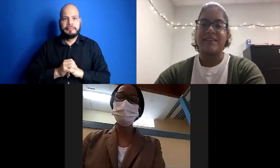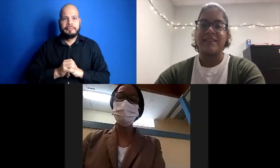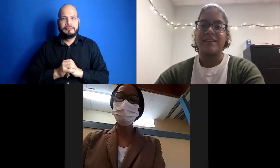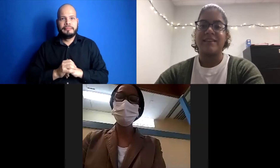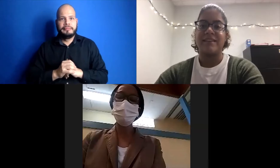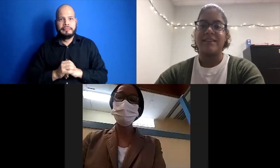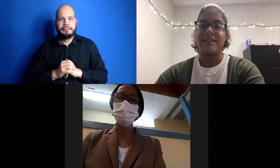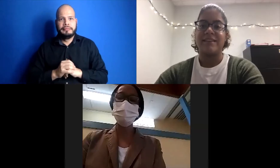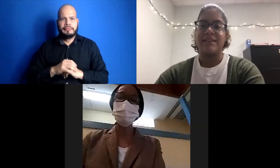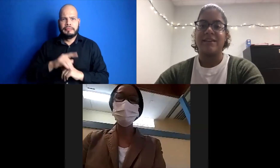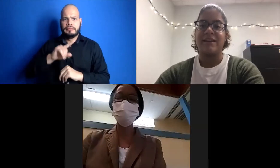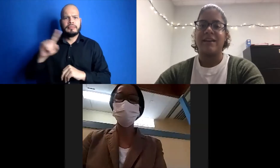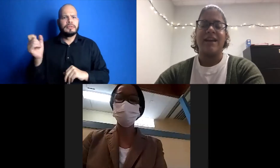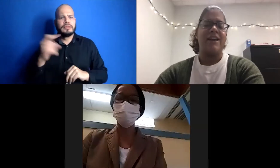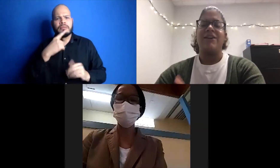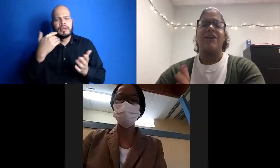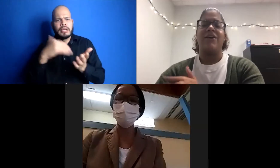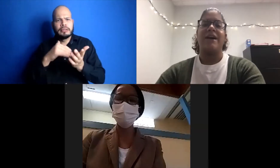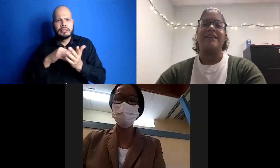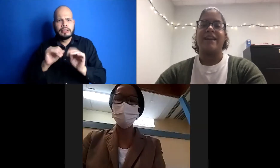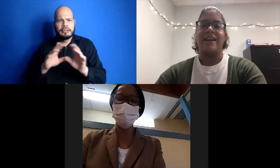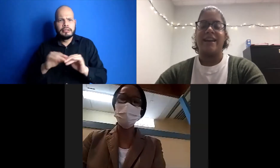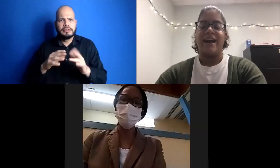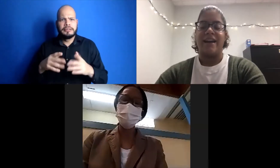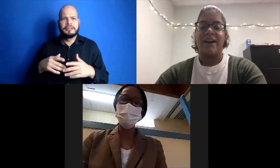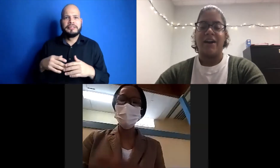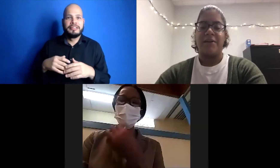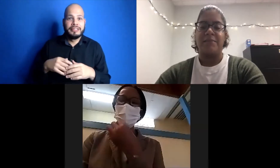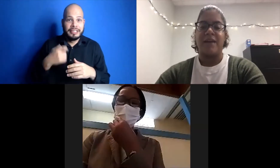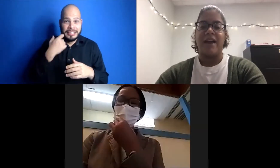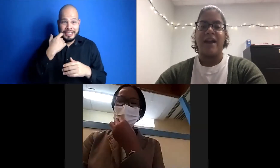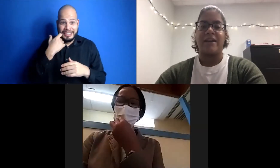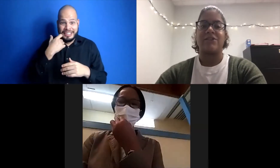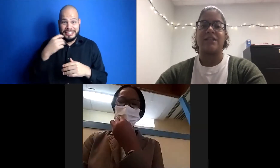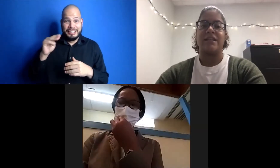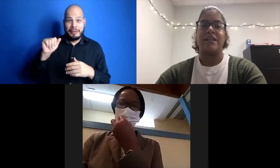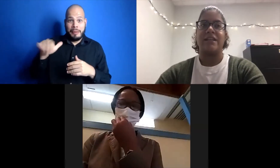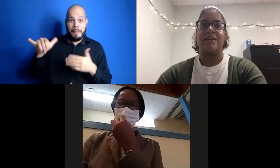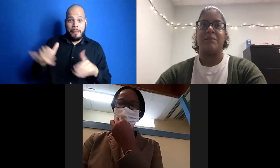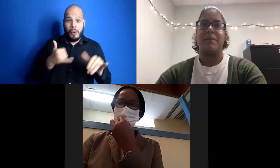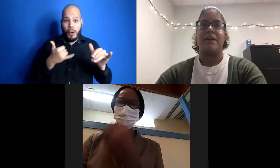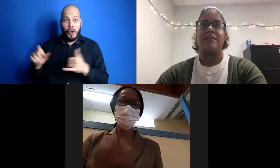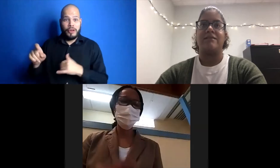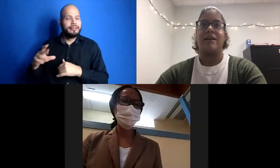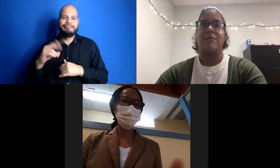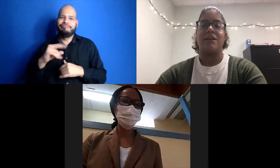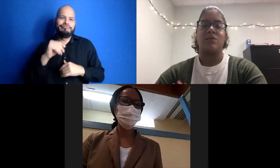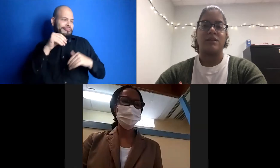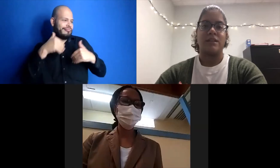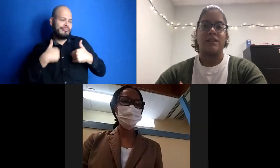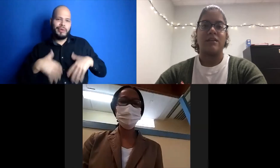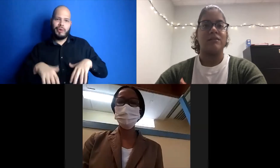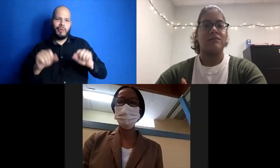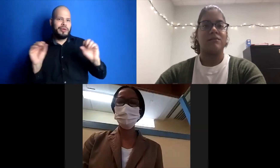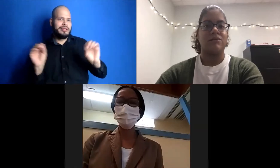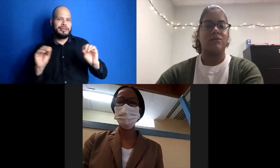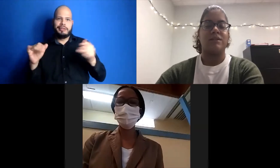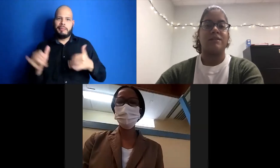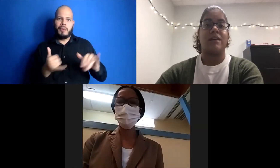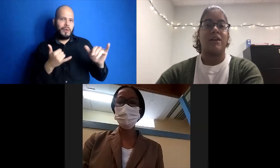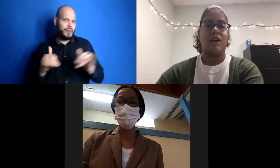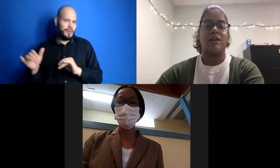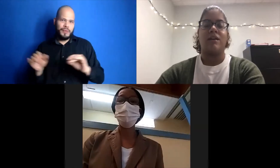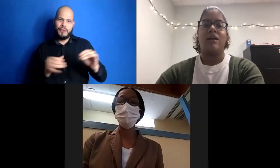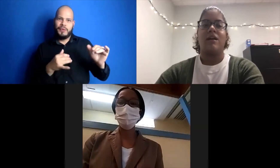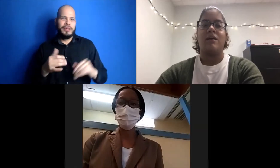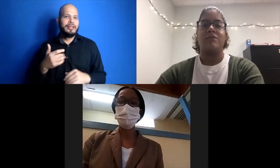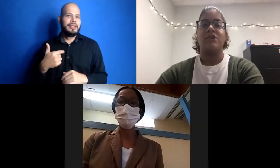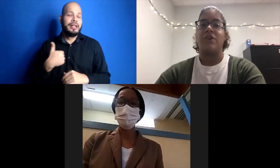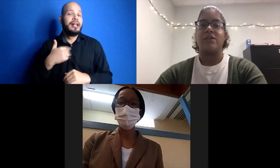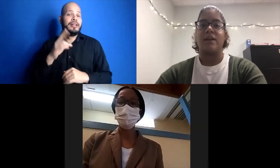graduation party no I didn't I um I actually my twin sister who's hearing she graduated at